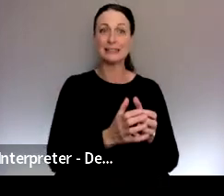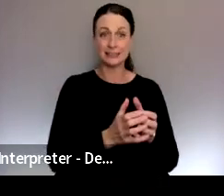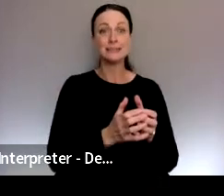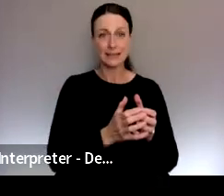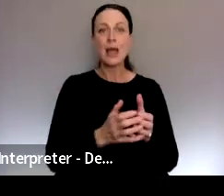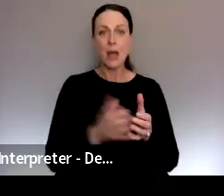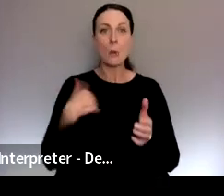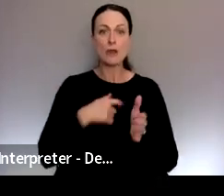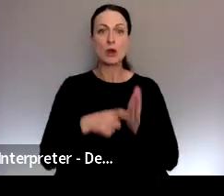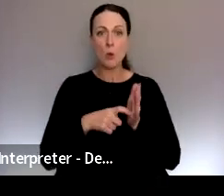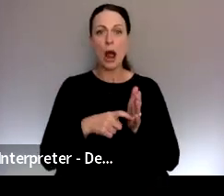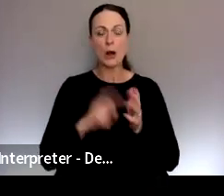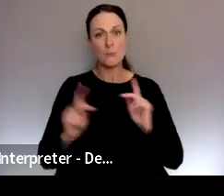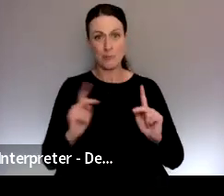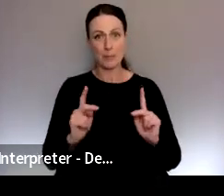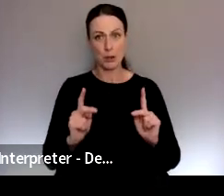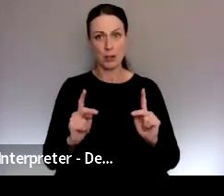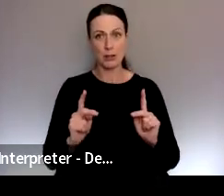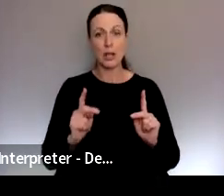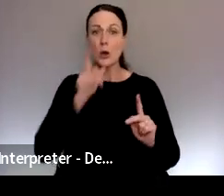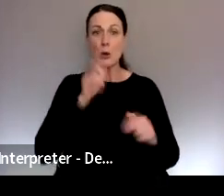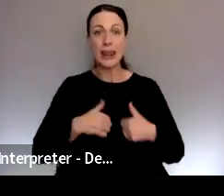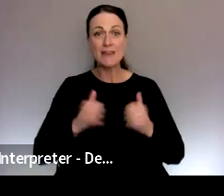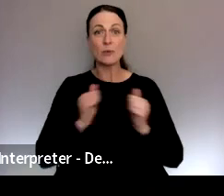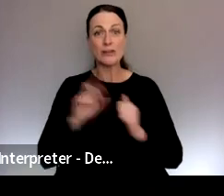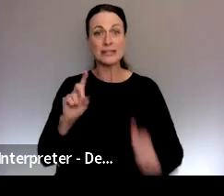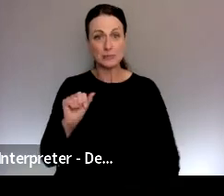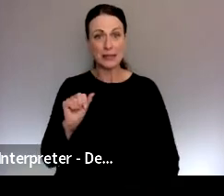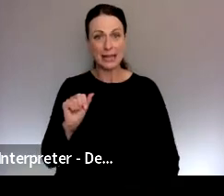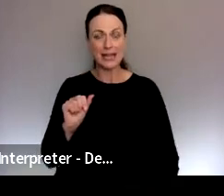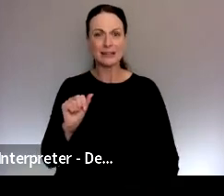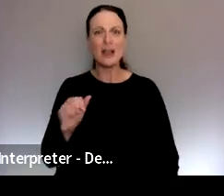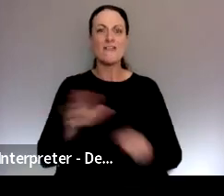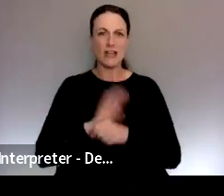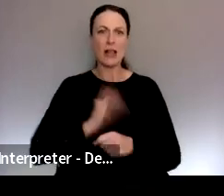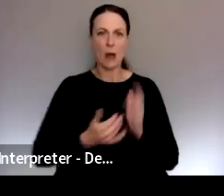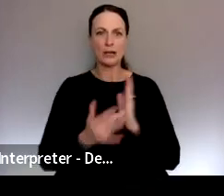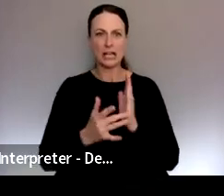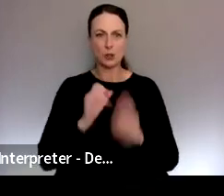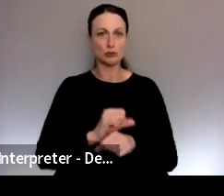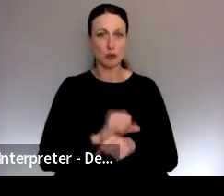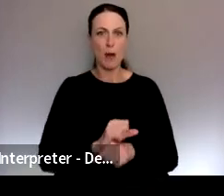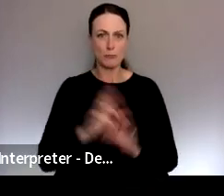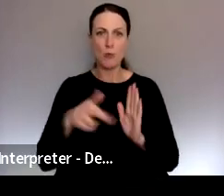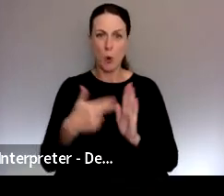and we require that people who live with a disability fill our technical job roles.